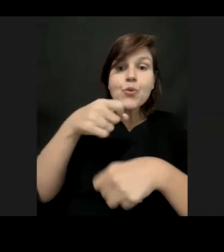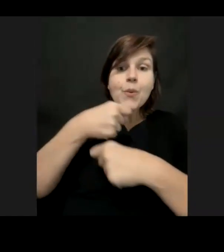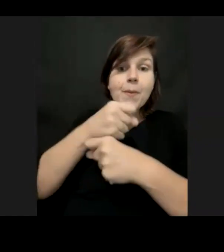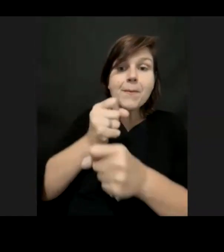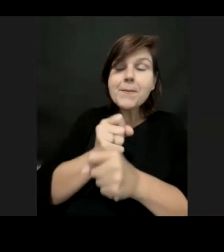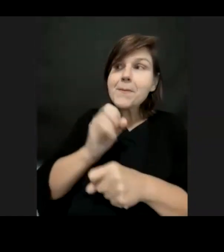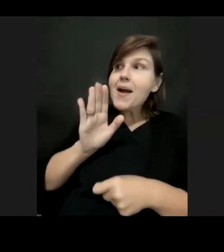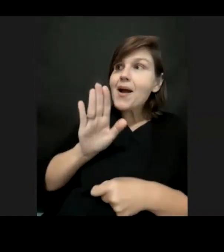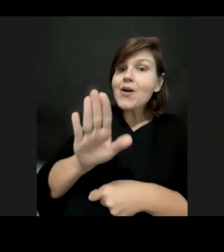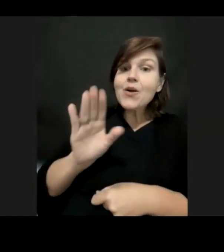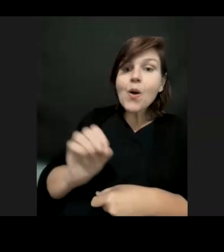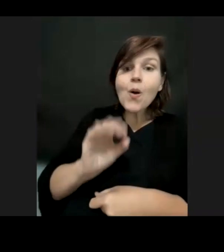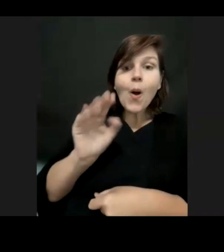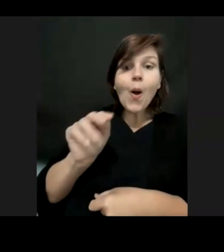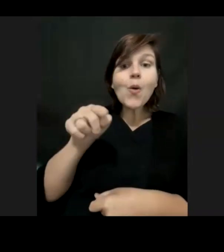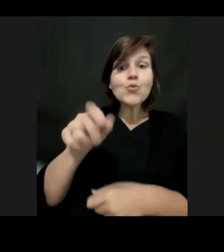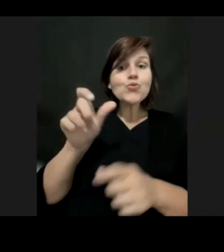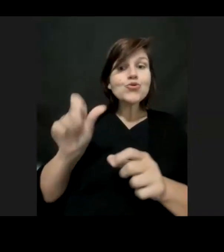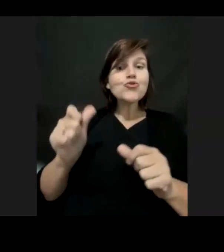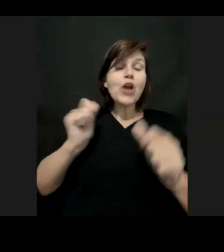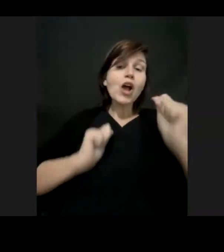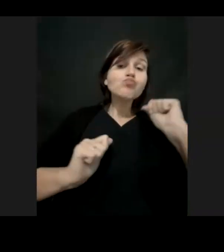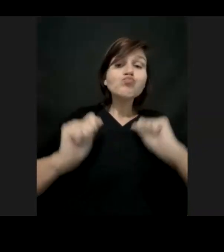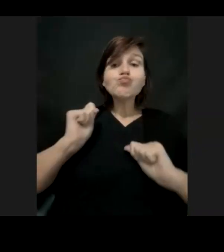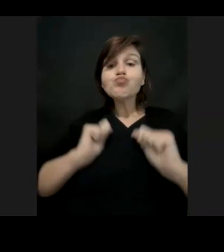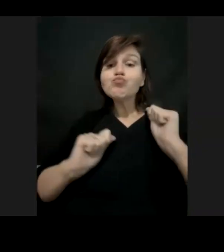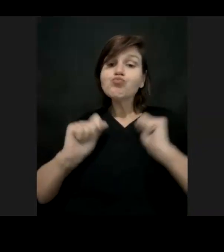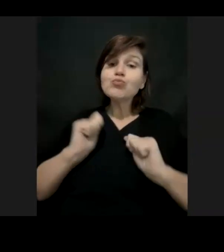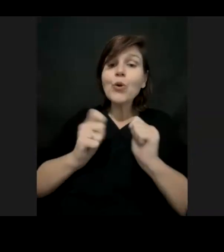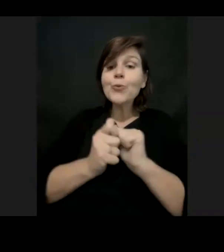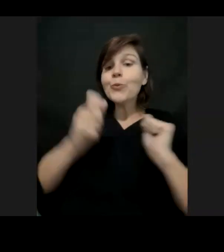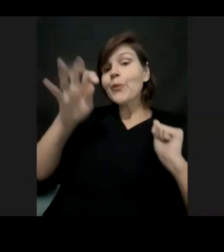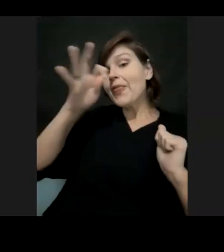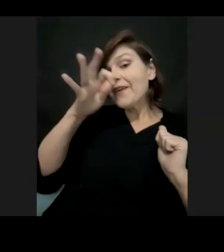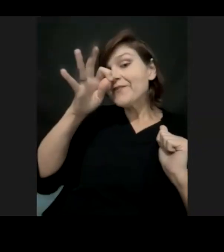role-play being Mr. Socks the Fox. Mr. Socks the Fox!